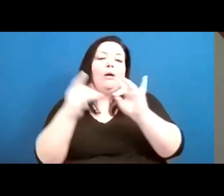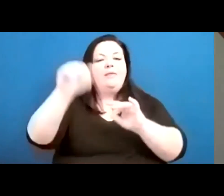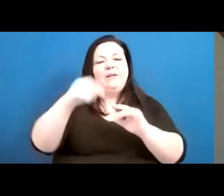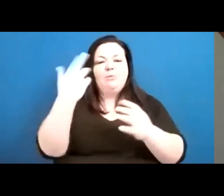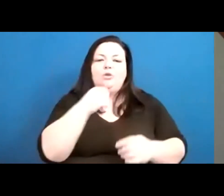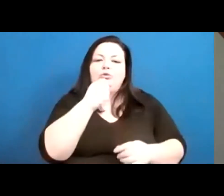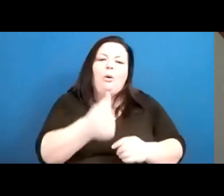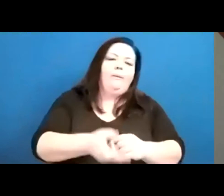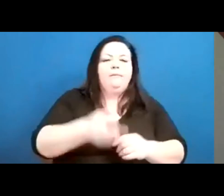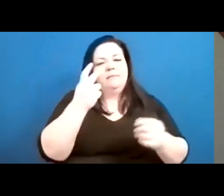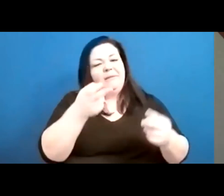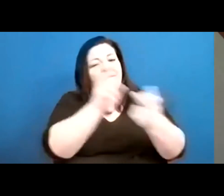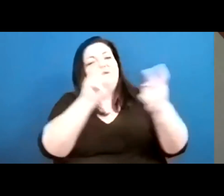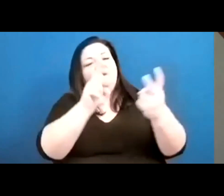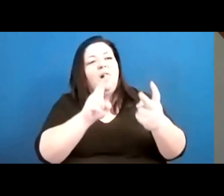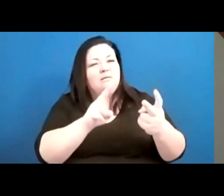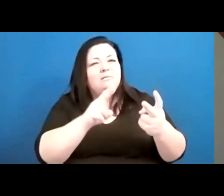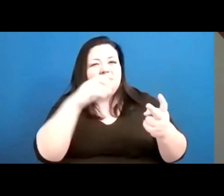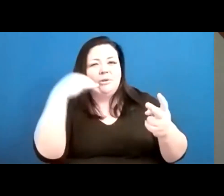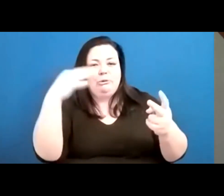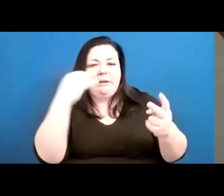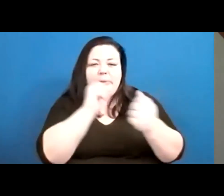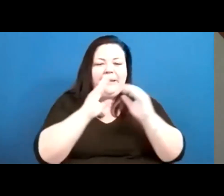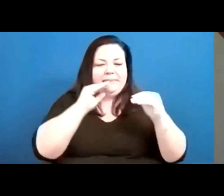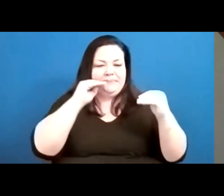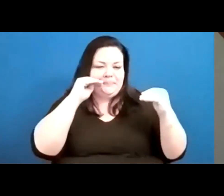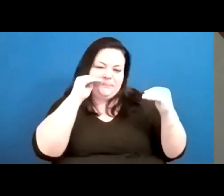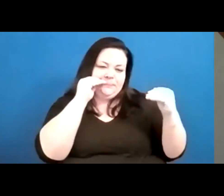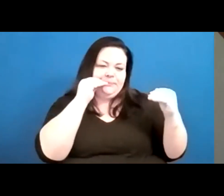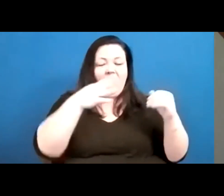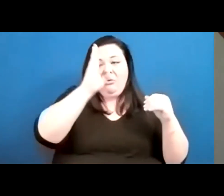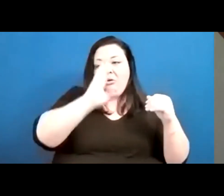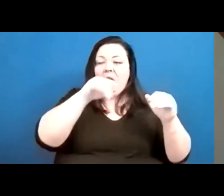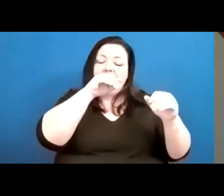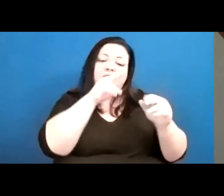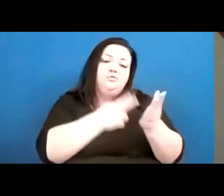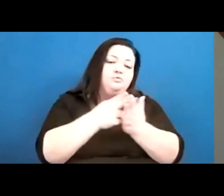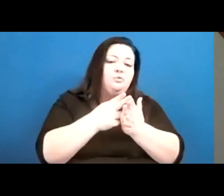crazy with that rueful smile/ all god of truth earnest, and my brain swells/